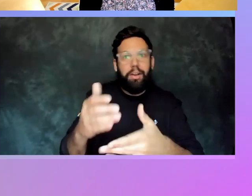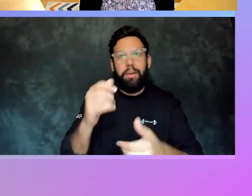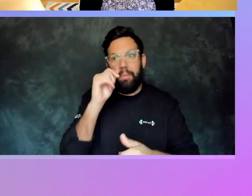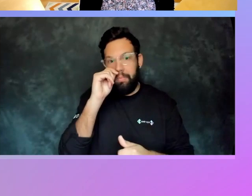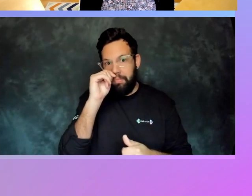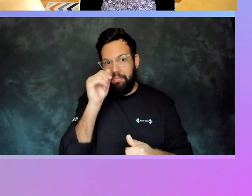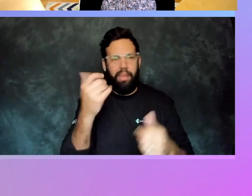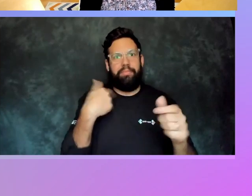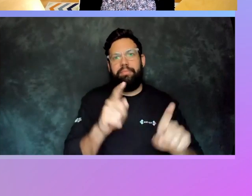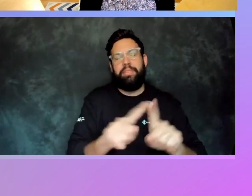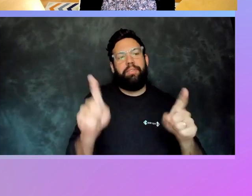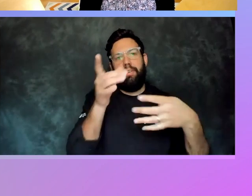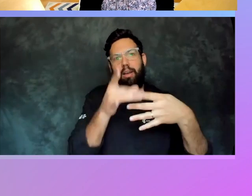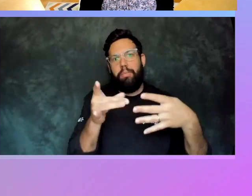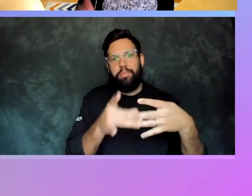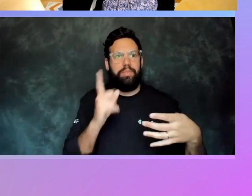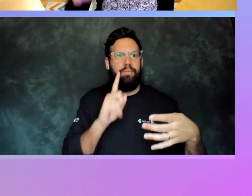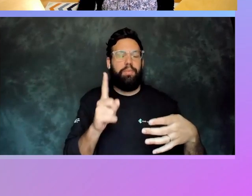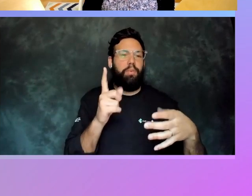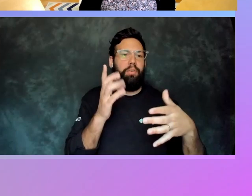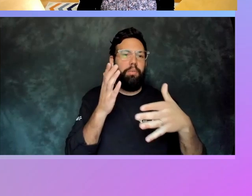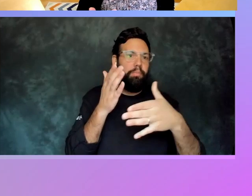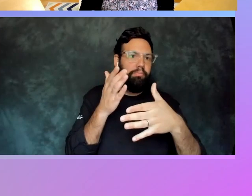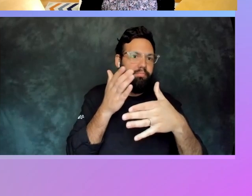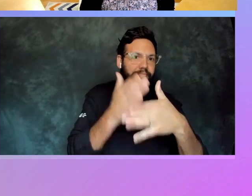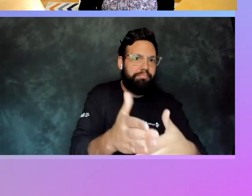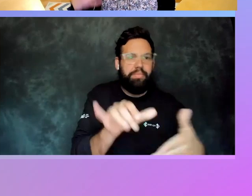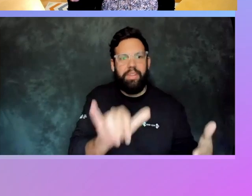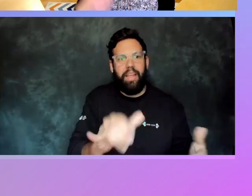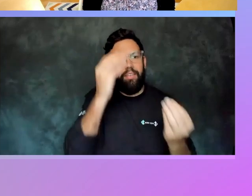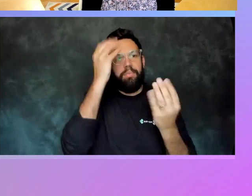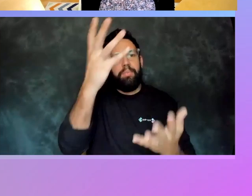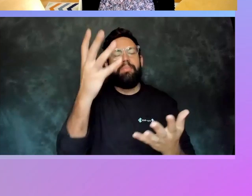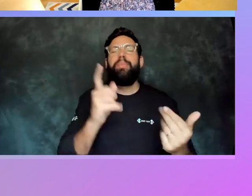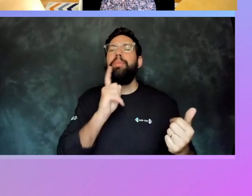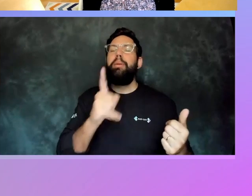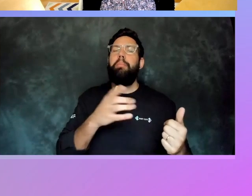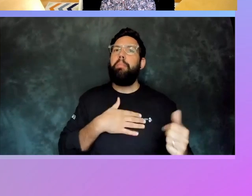things do exist on this particular instance, and have seen different filters in the design